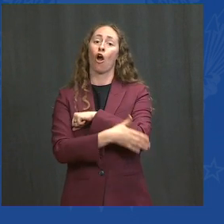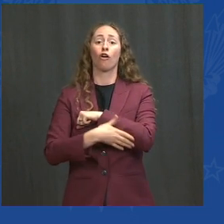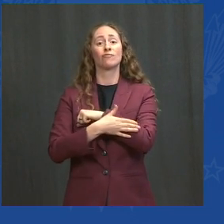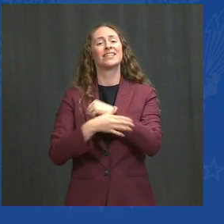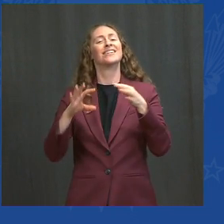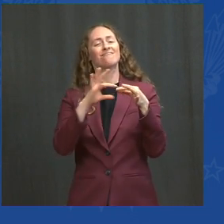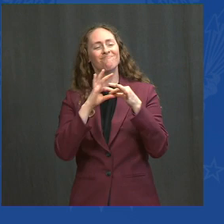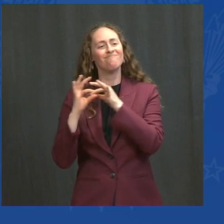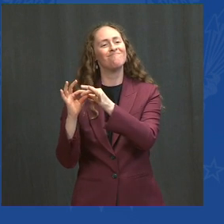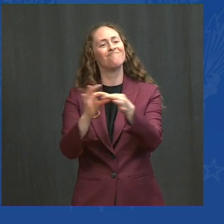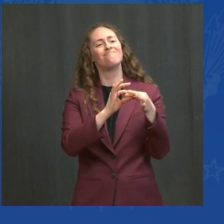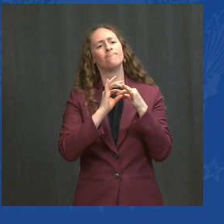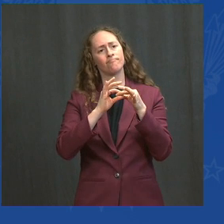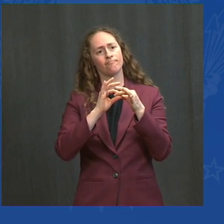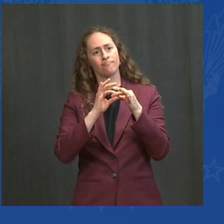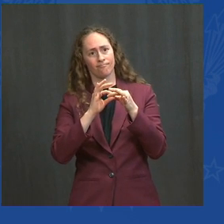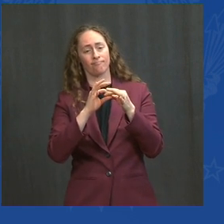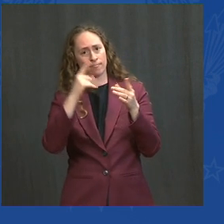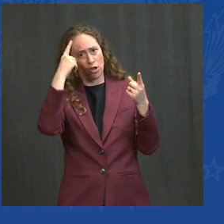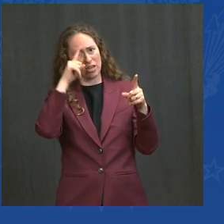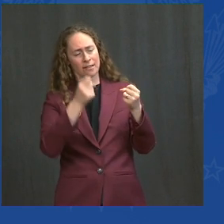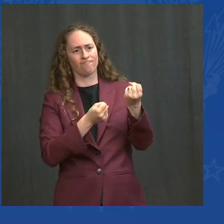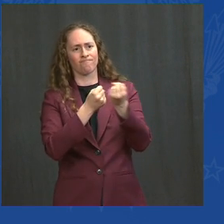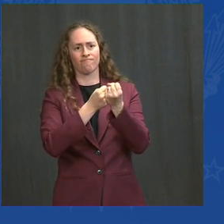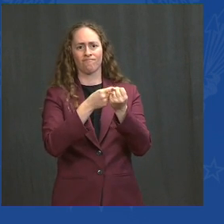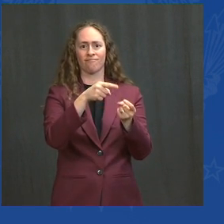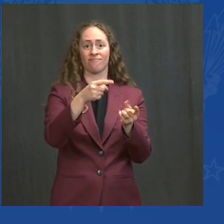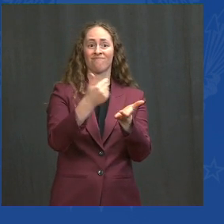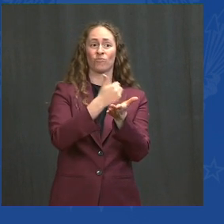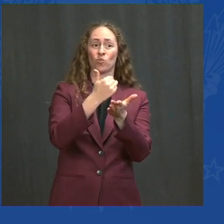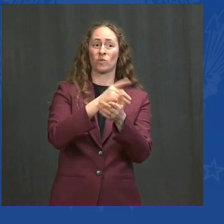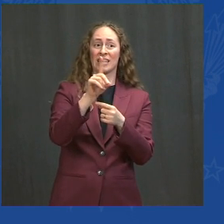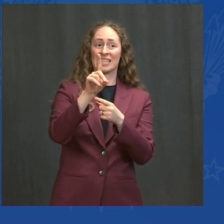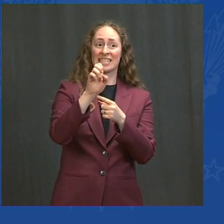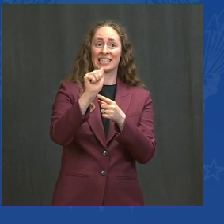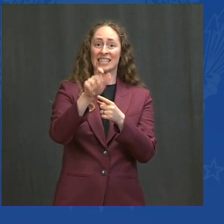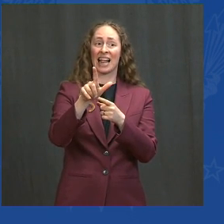which a lot of has to do with your state -- your senator -- that delivers for everybody.